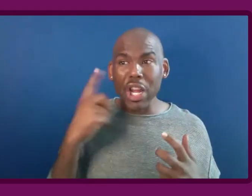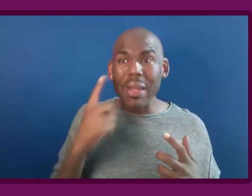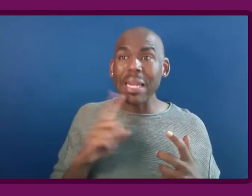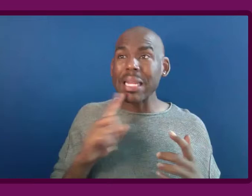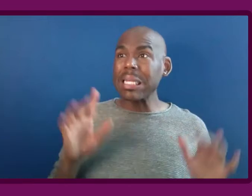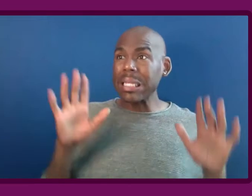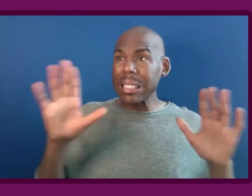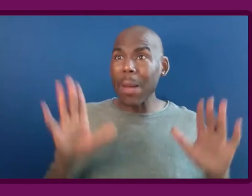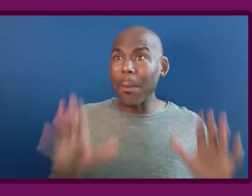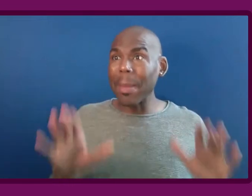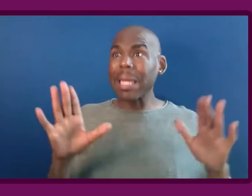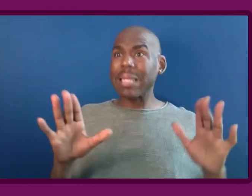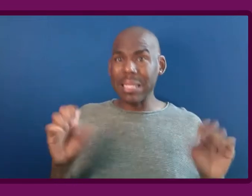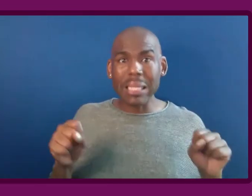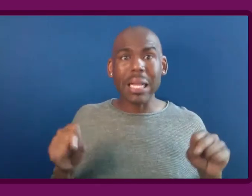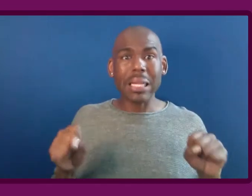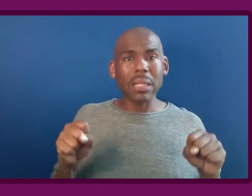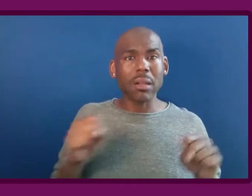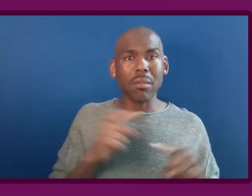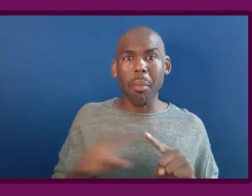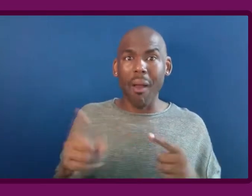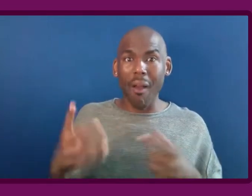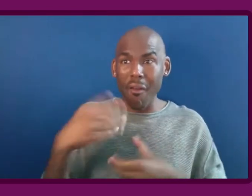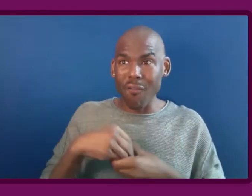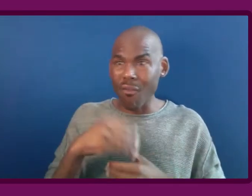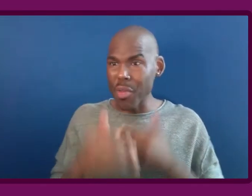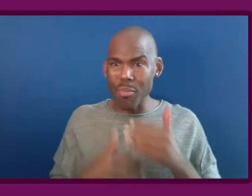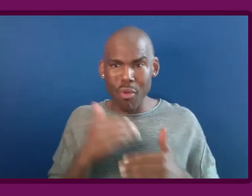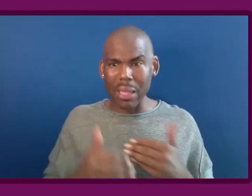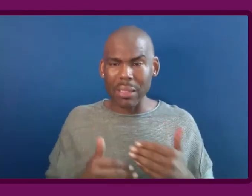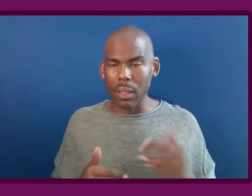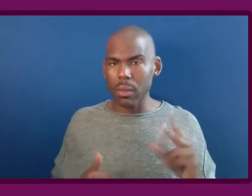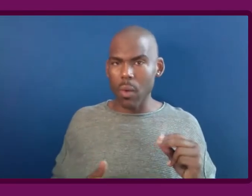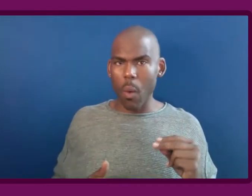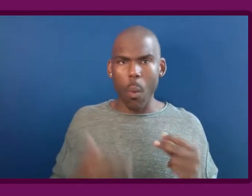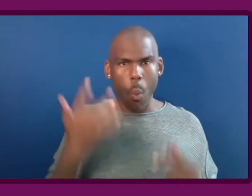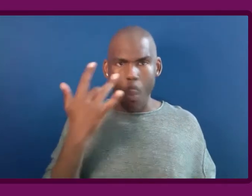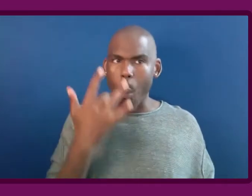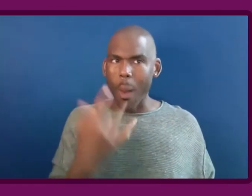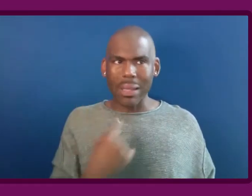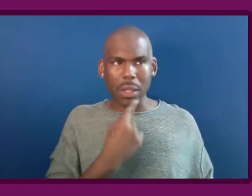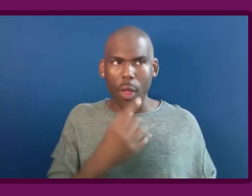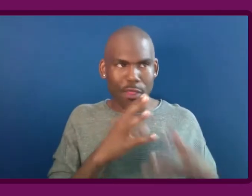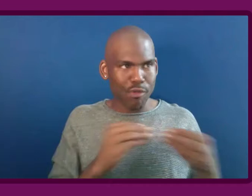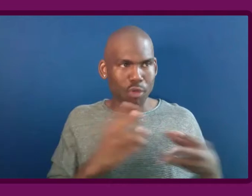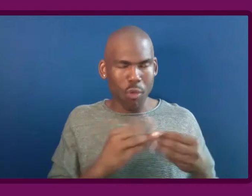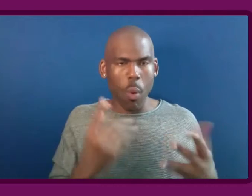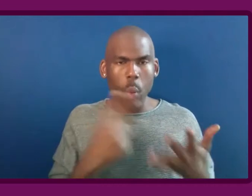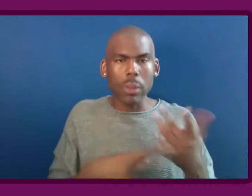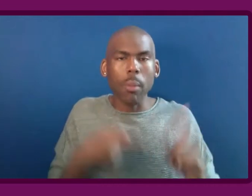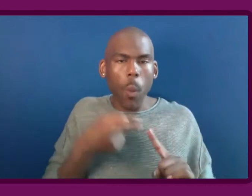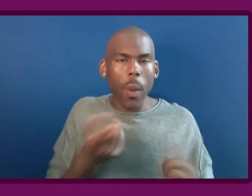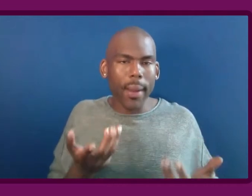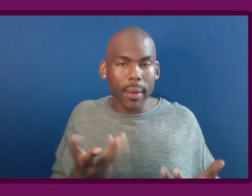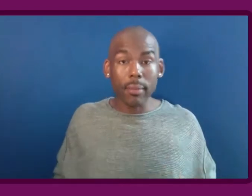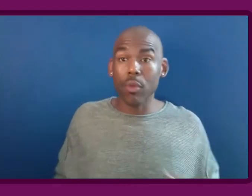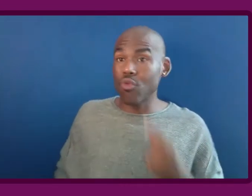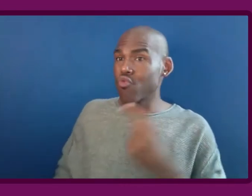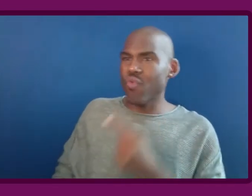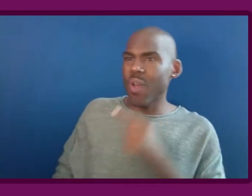hear about this, but you don't involve them in the process. Then why would you be telling this story? What's the point? Ashley Inkumsah: